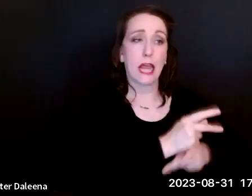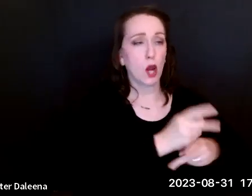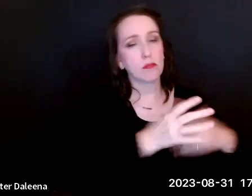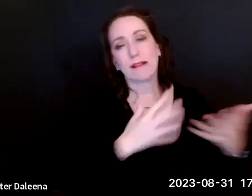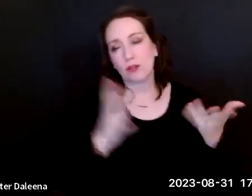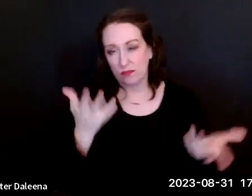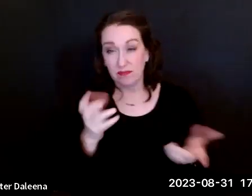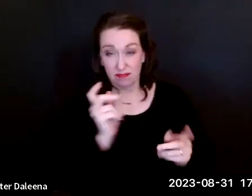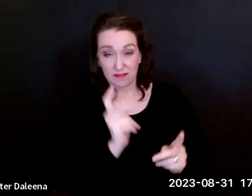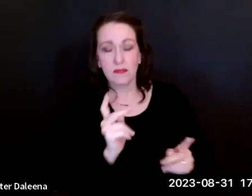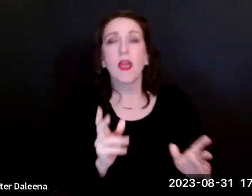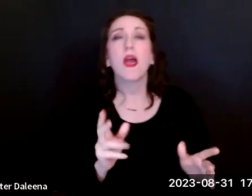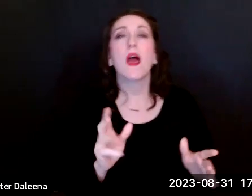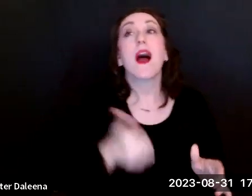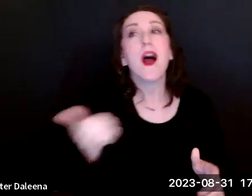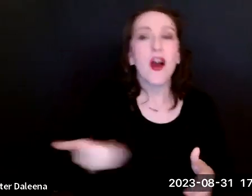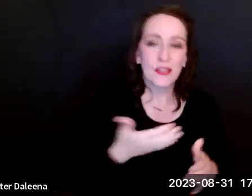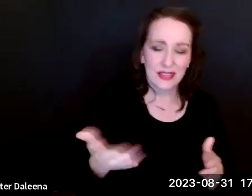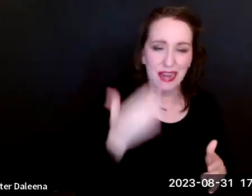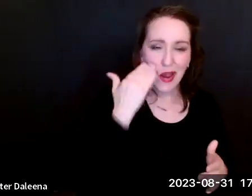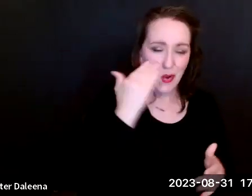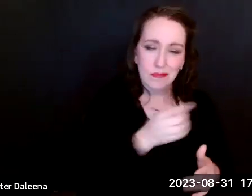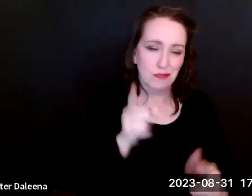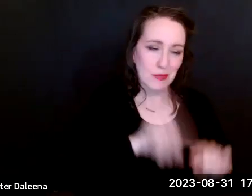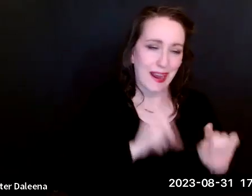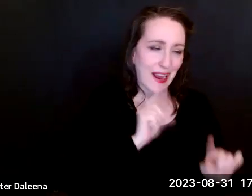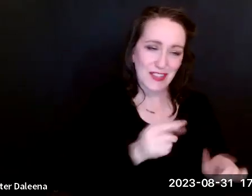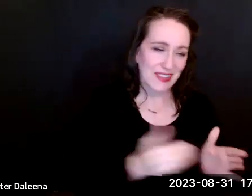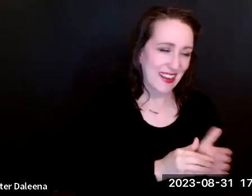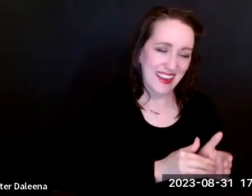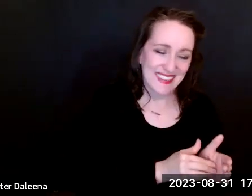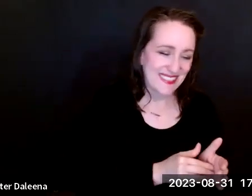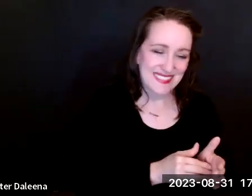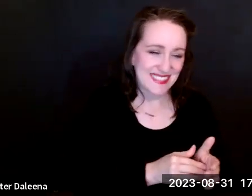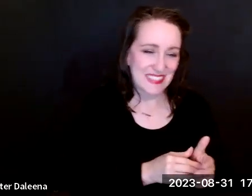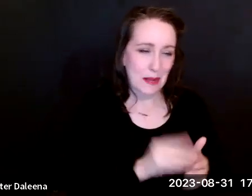okay and then the other thing that I know you guys can't answer again on the Medicaid reimbursement